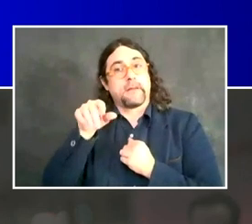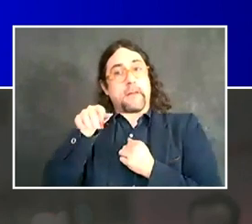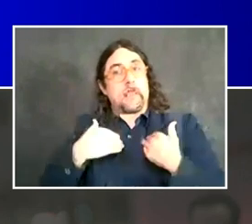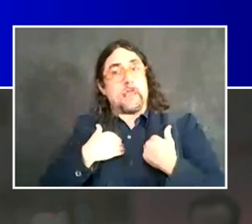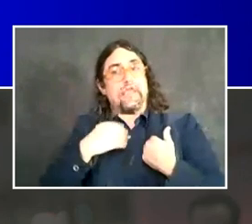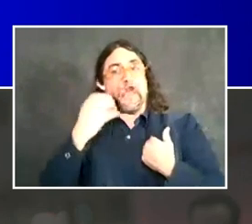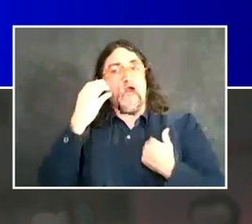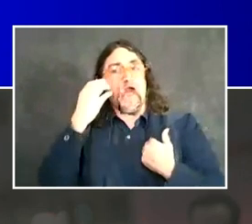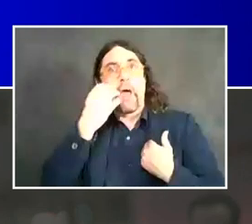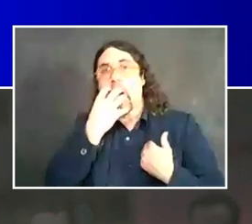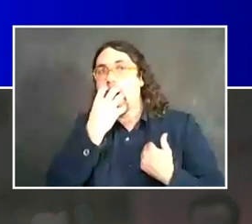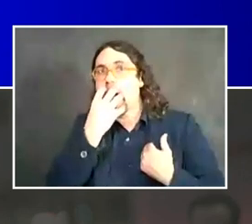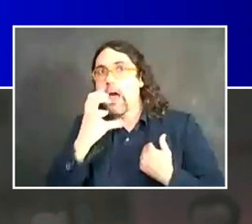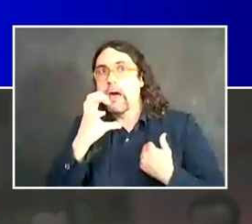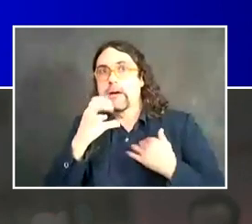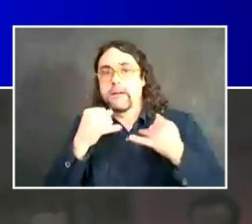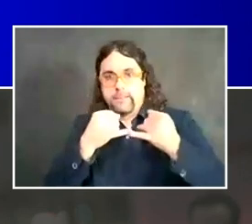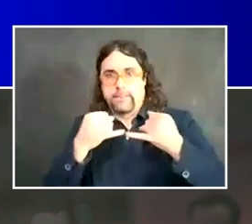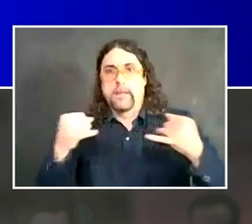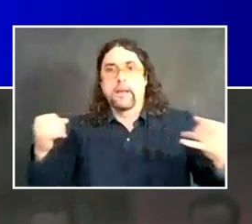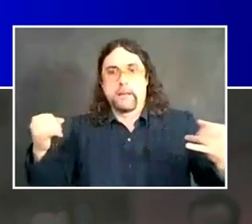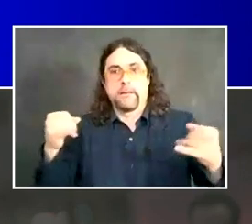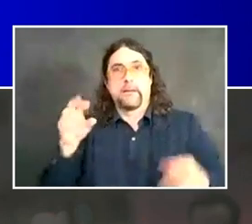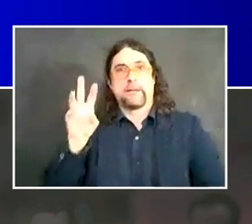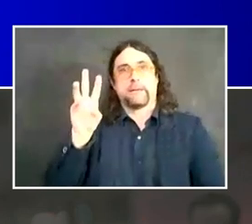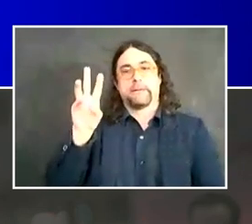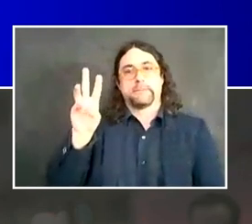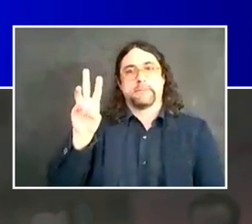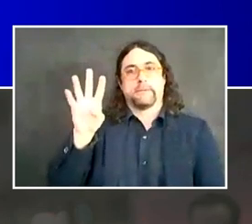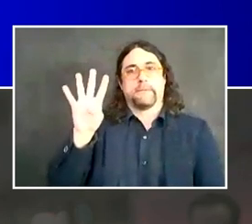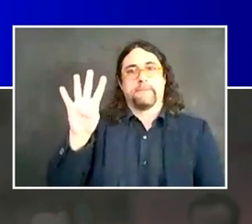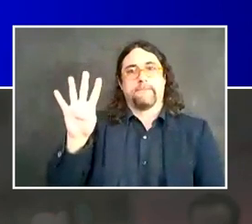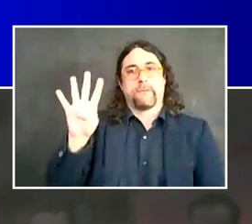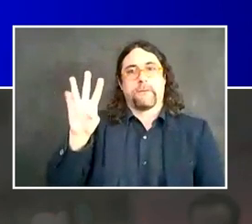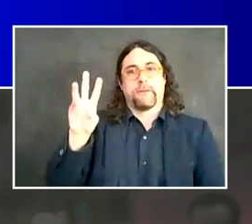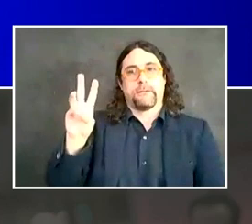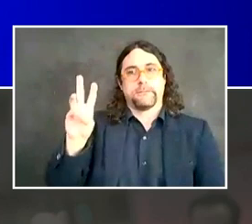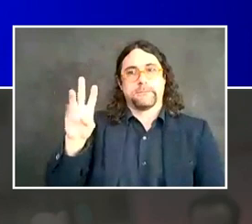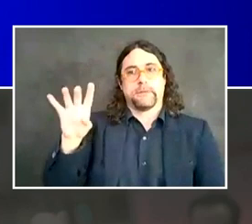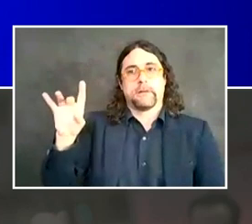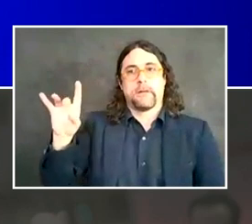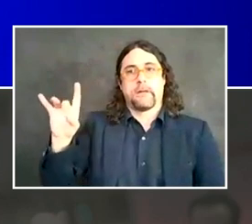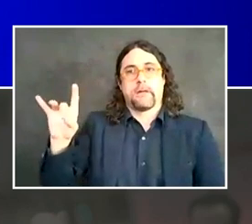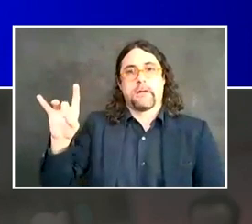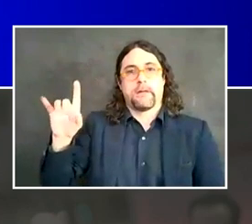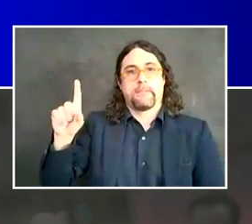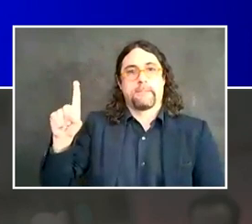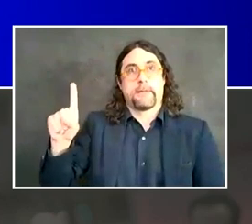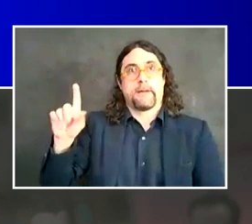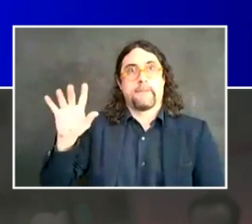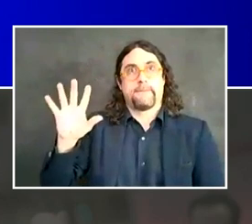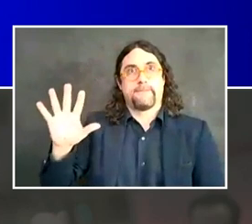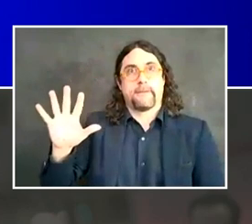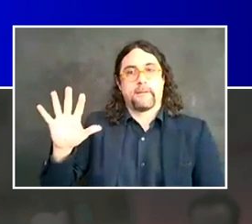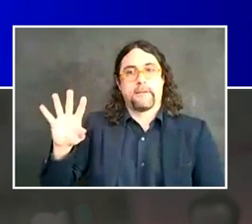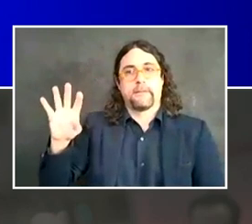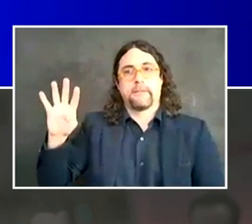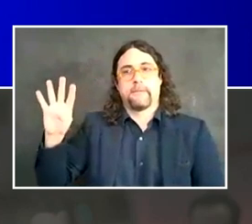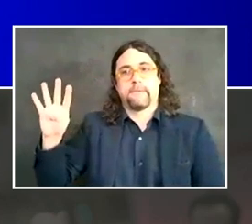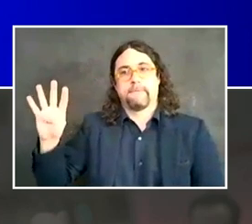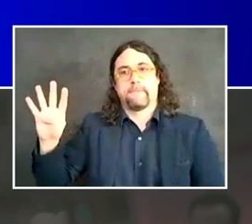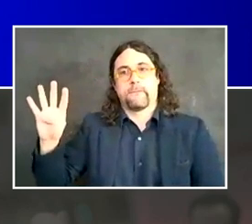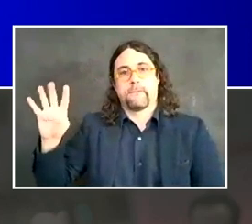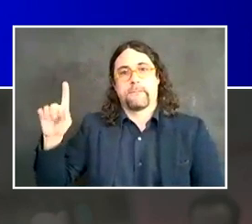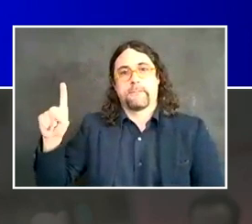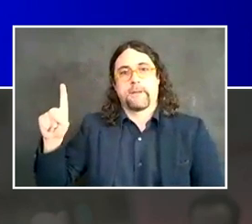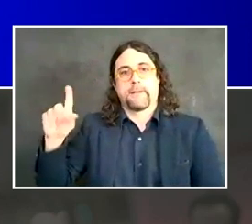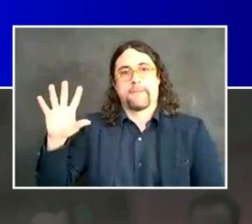NURSES, STAFF, ANY HEALTH AND